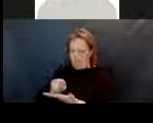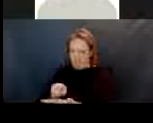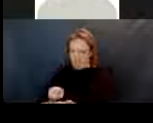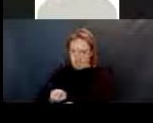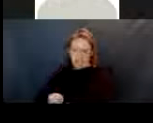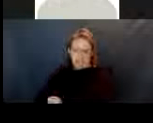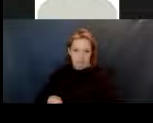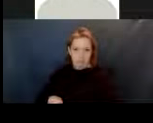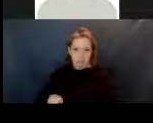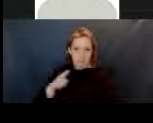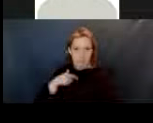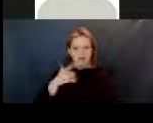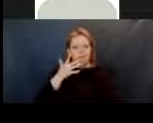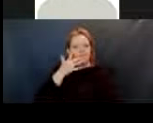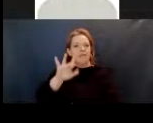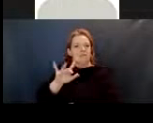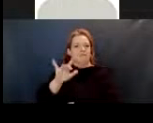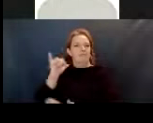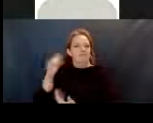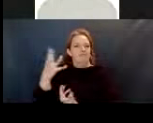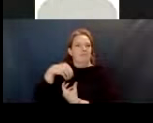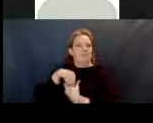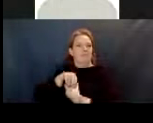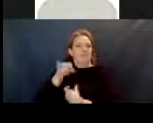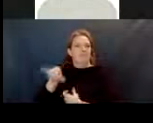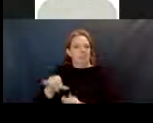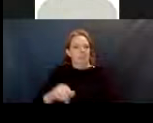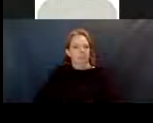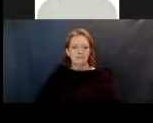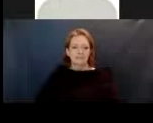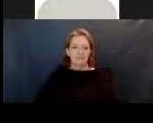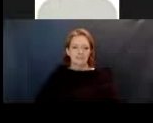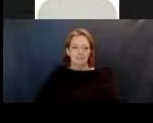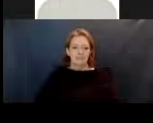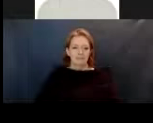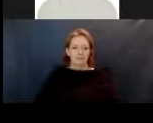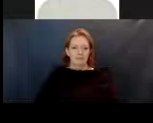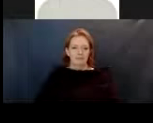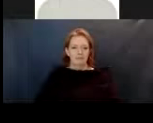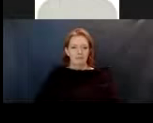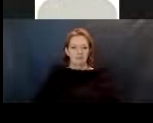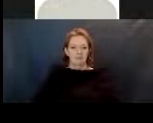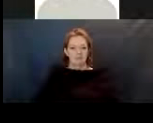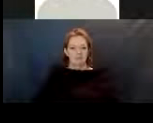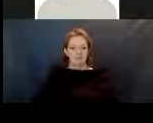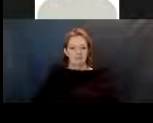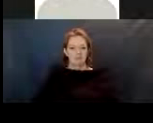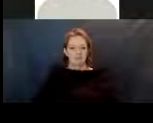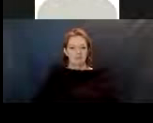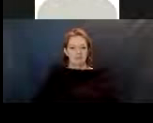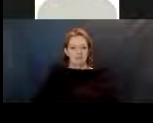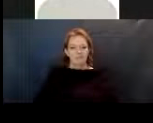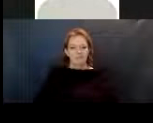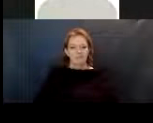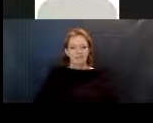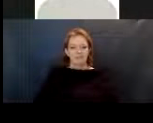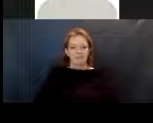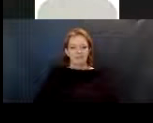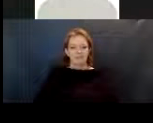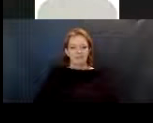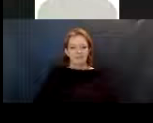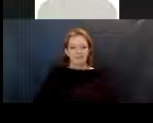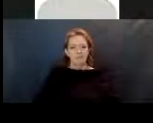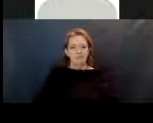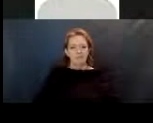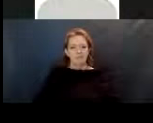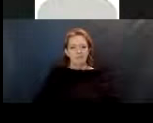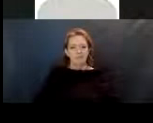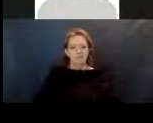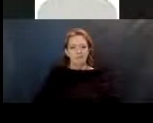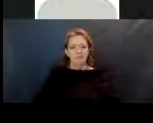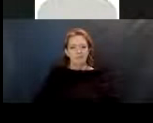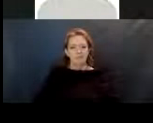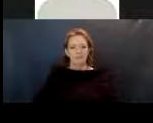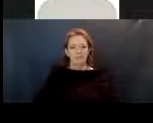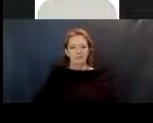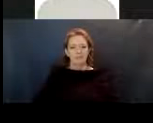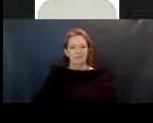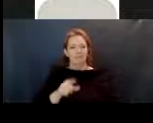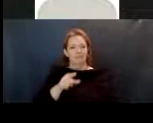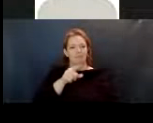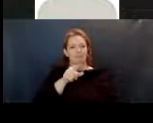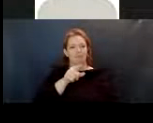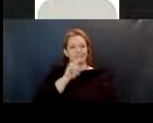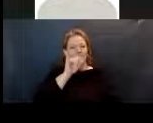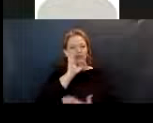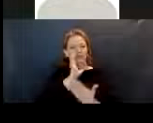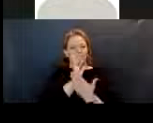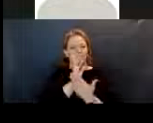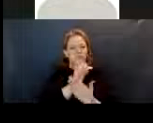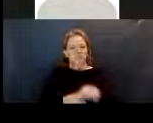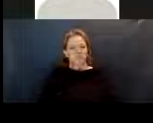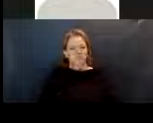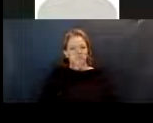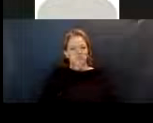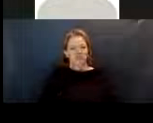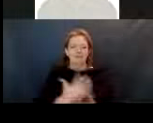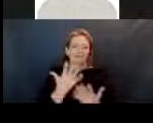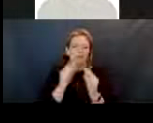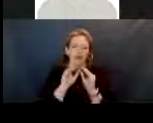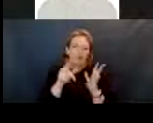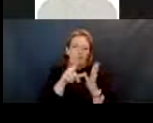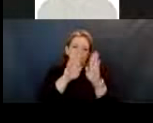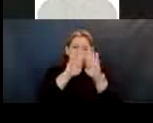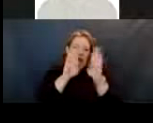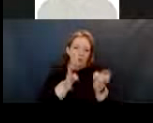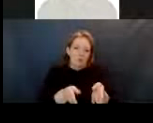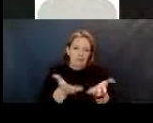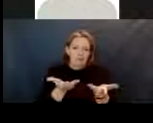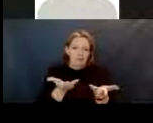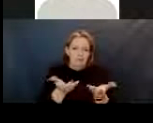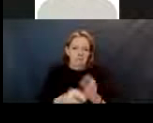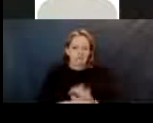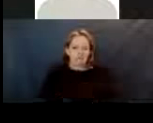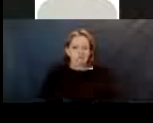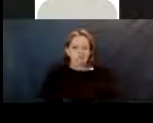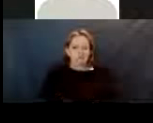I think, thinking about this photo, uh obviously it's a house, and we recognize it as a house